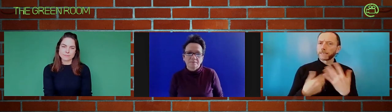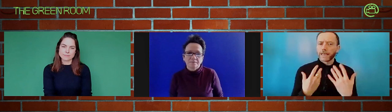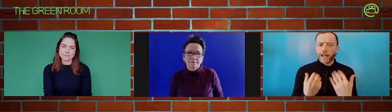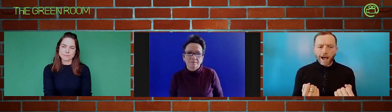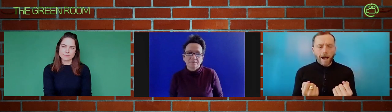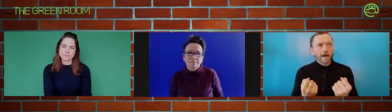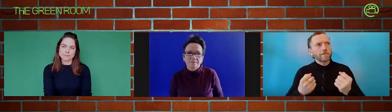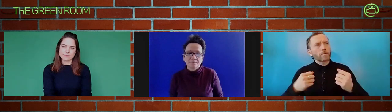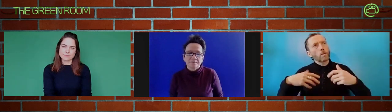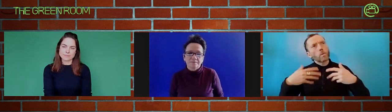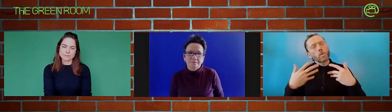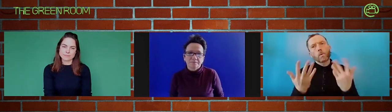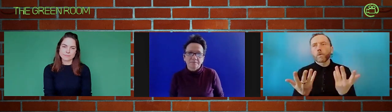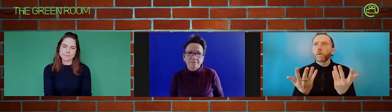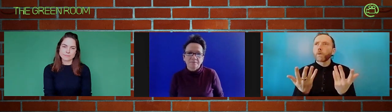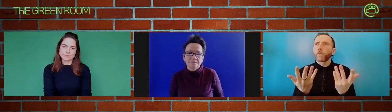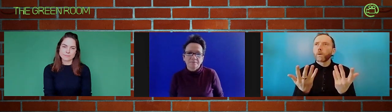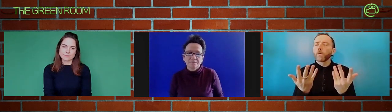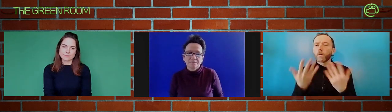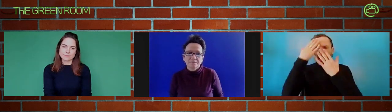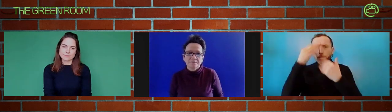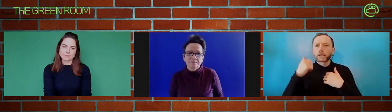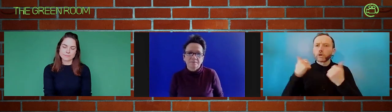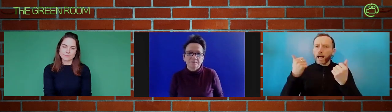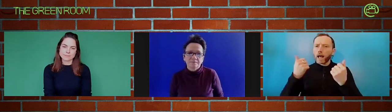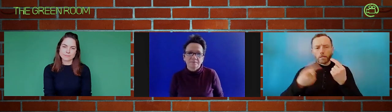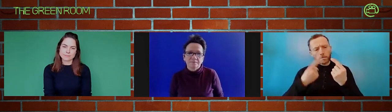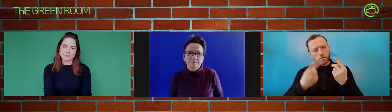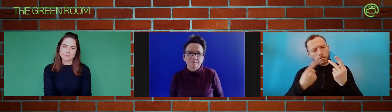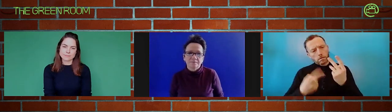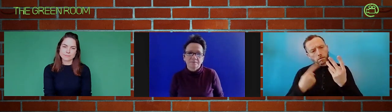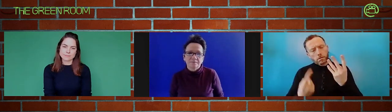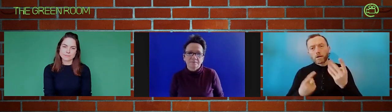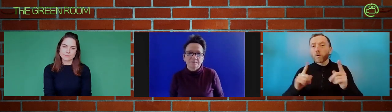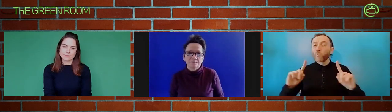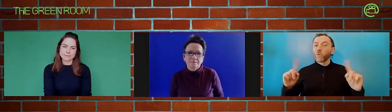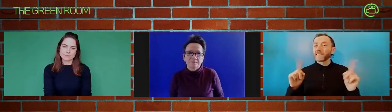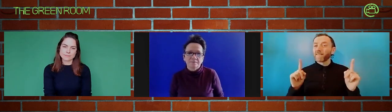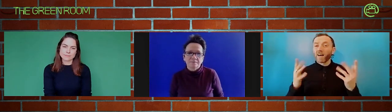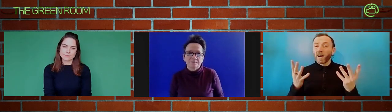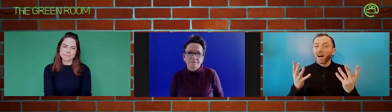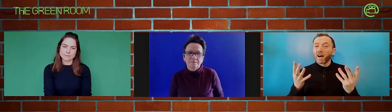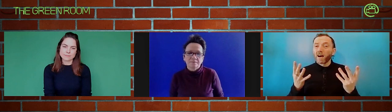I have a mental health issue or whatever it is. And so I think they're more receptive so